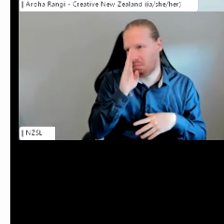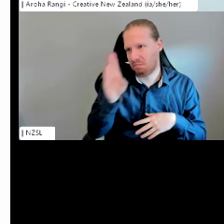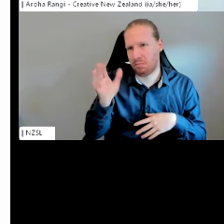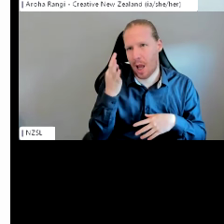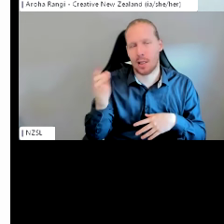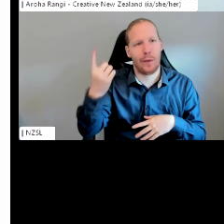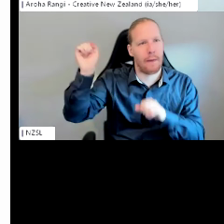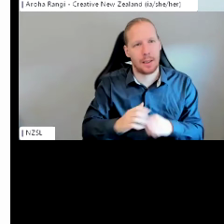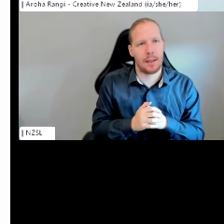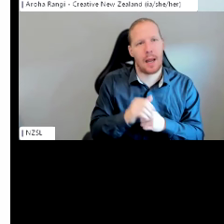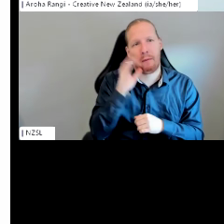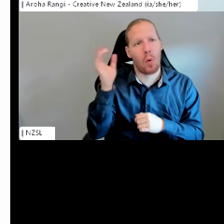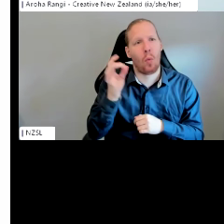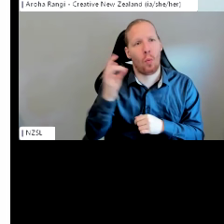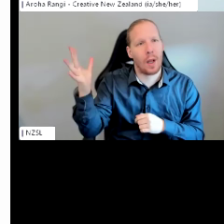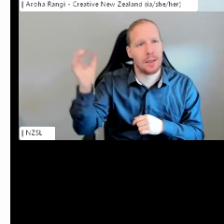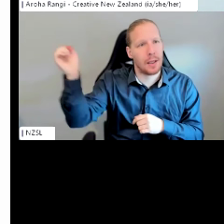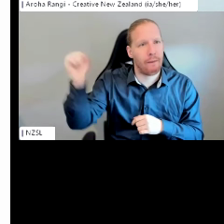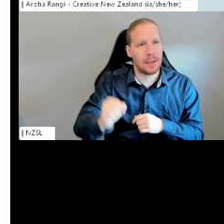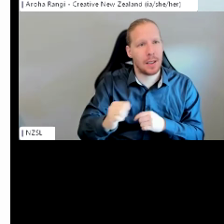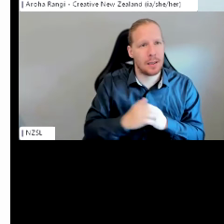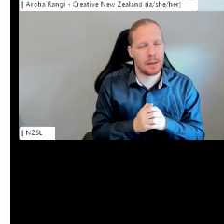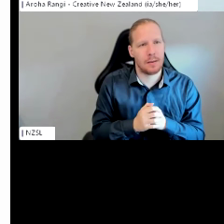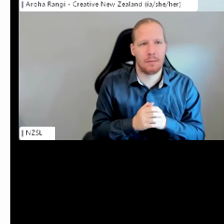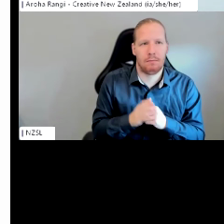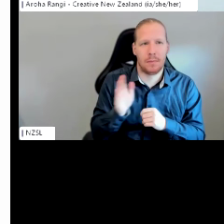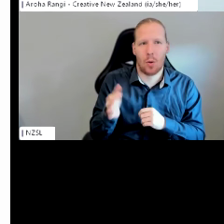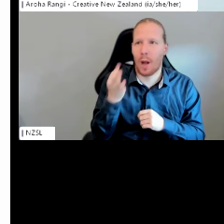particularly seeing as their first visit might be their only visit. Um then I think maybe maybe